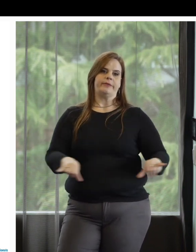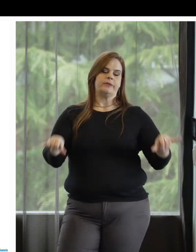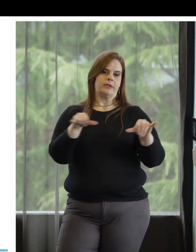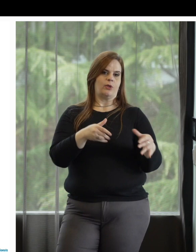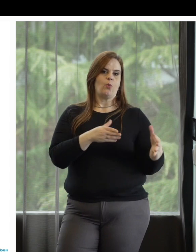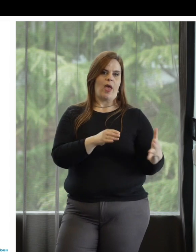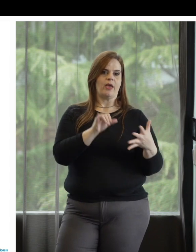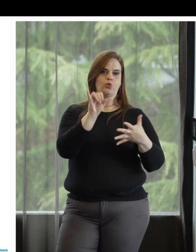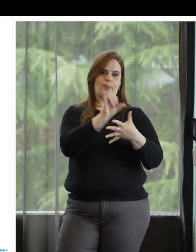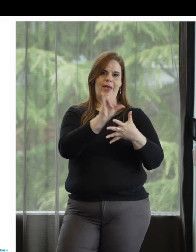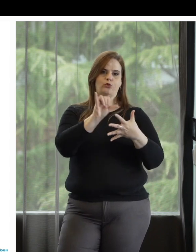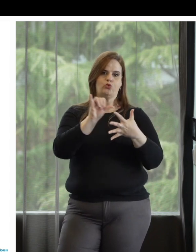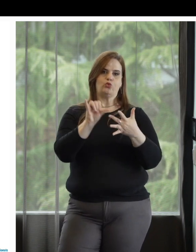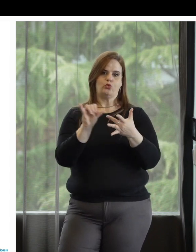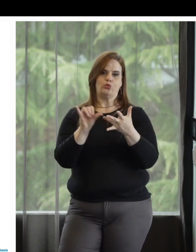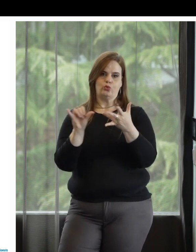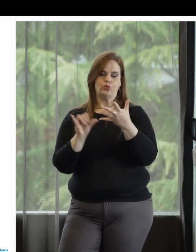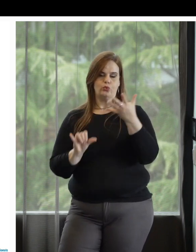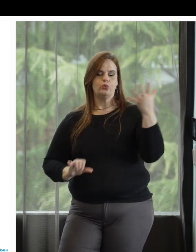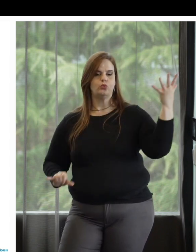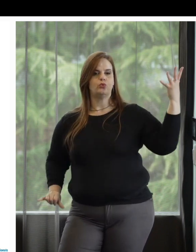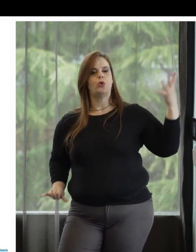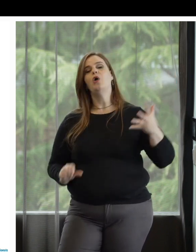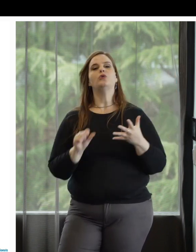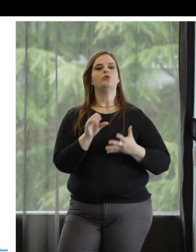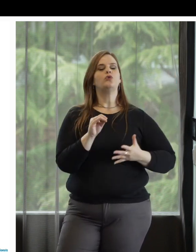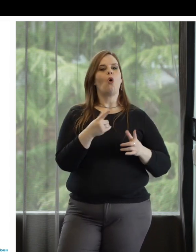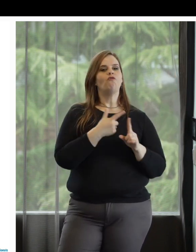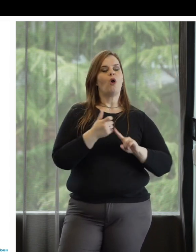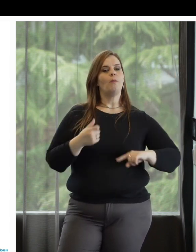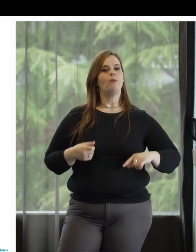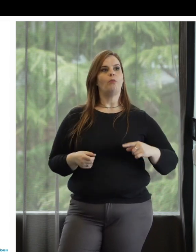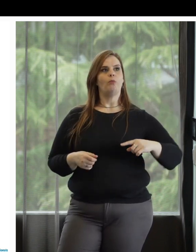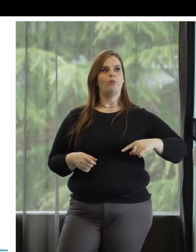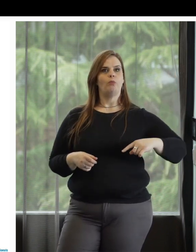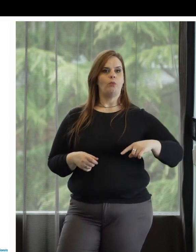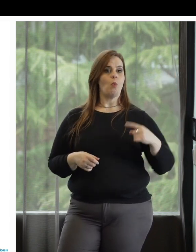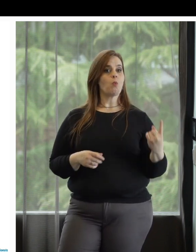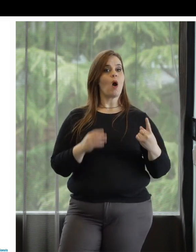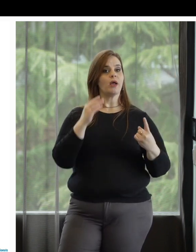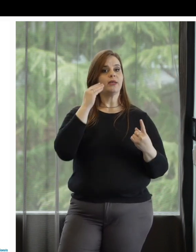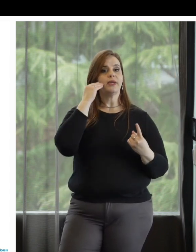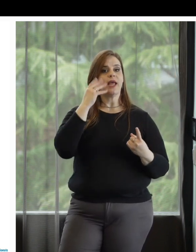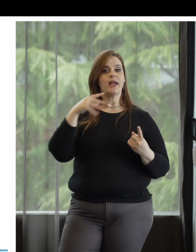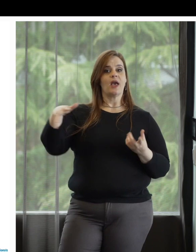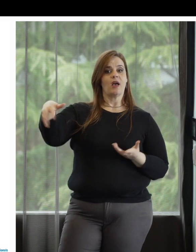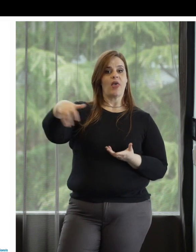it so that from one data collection to another, it's